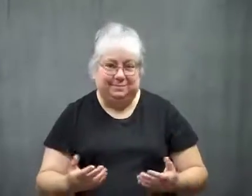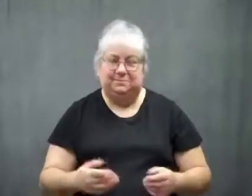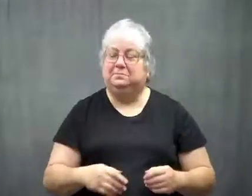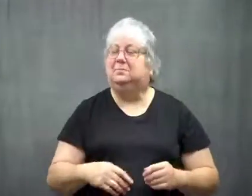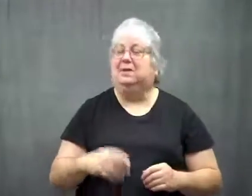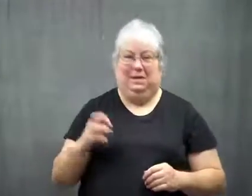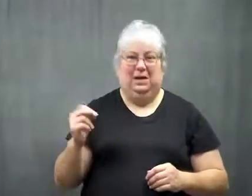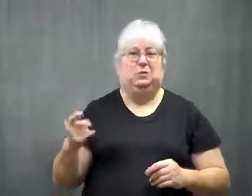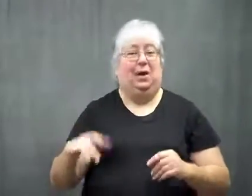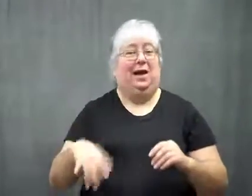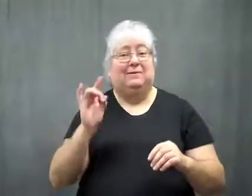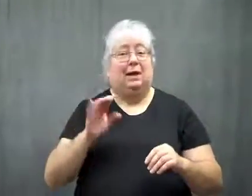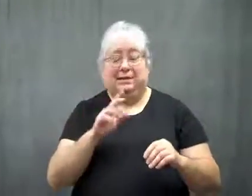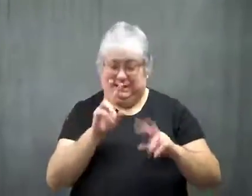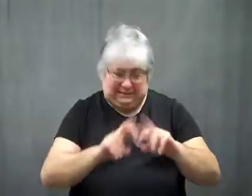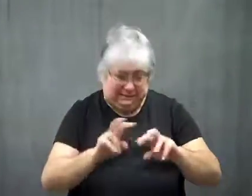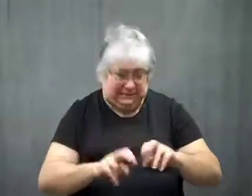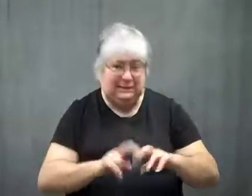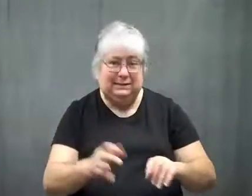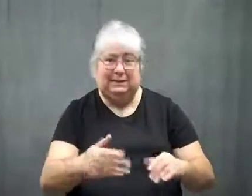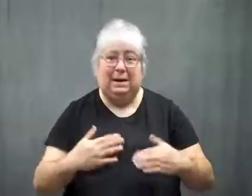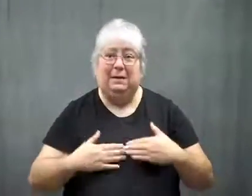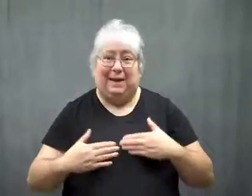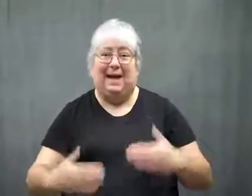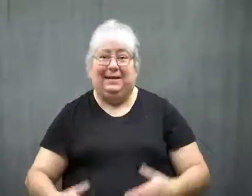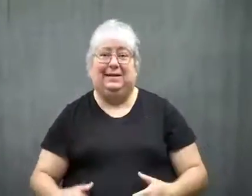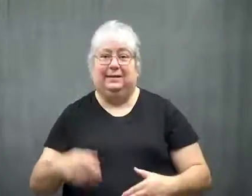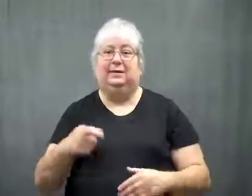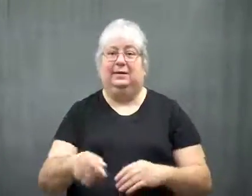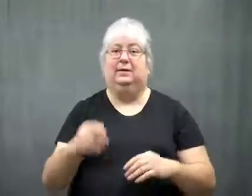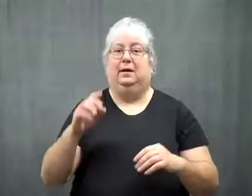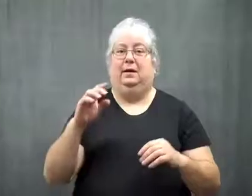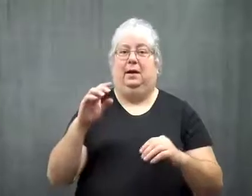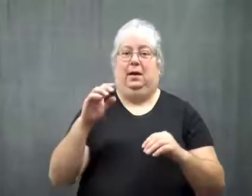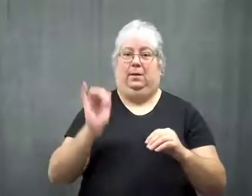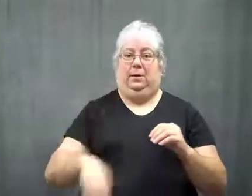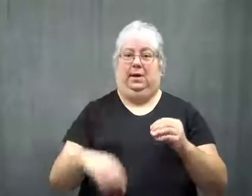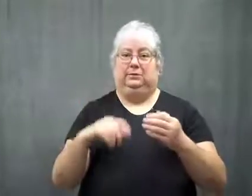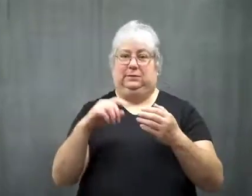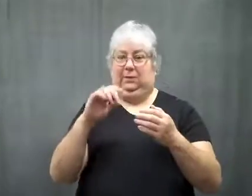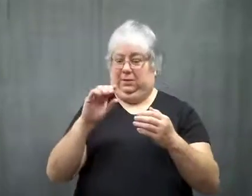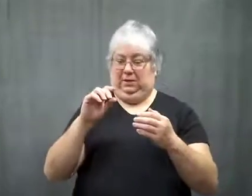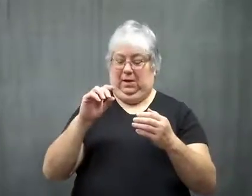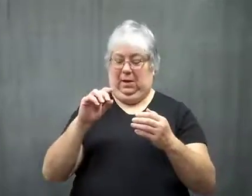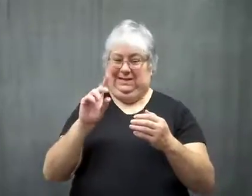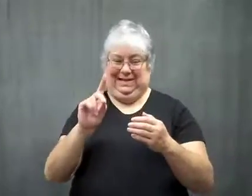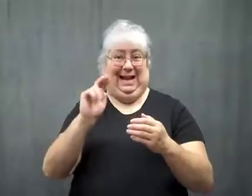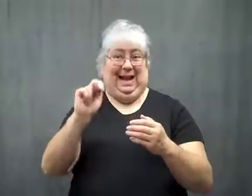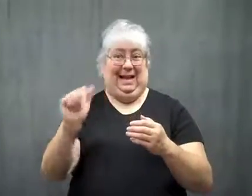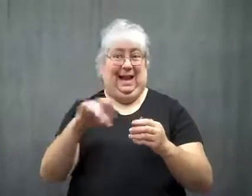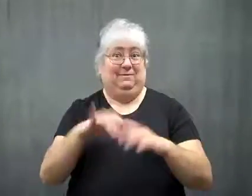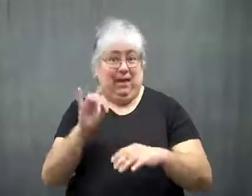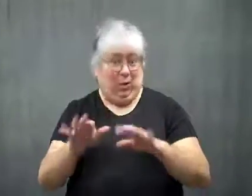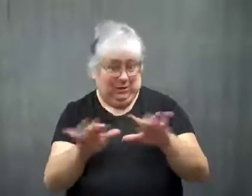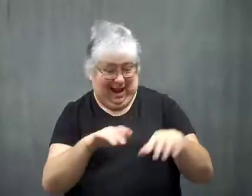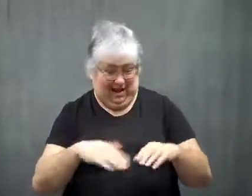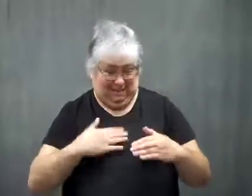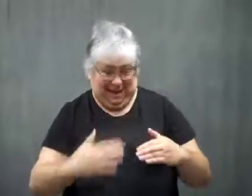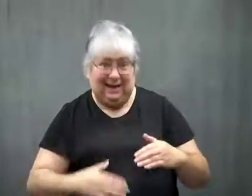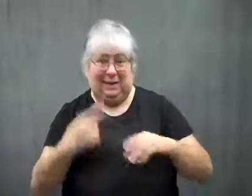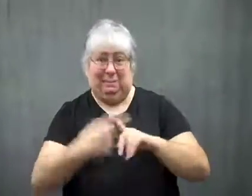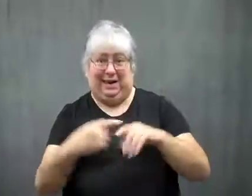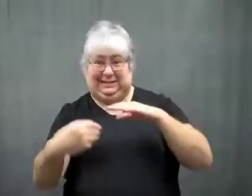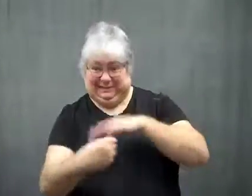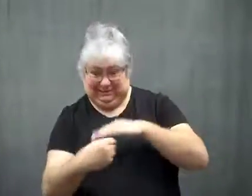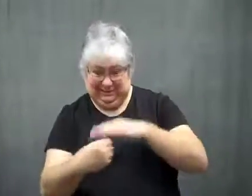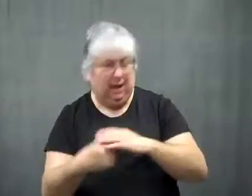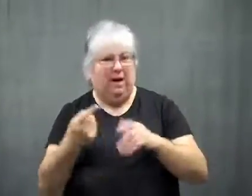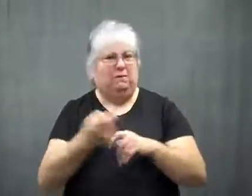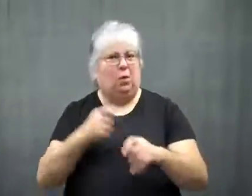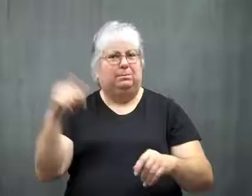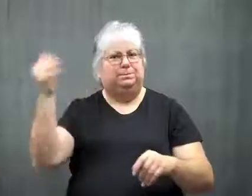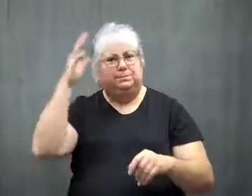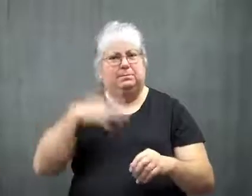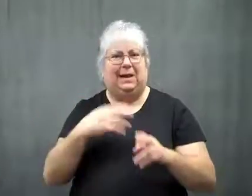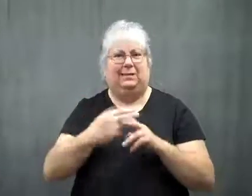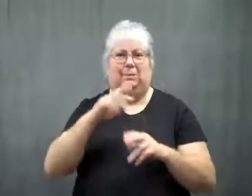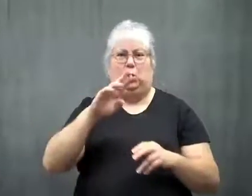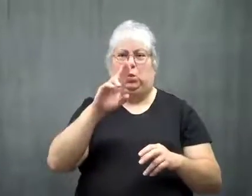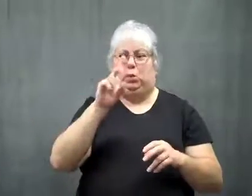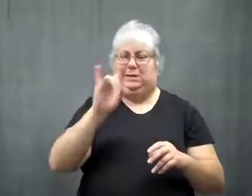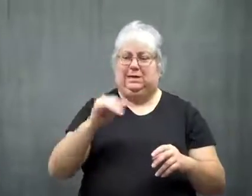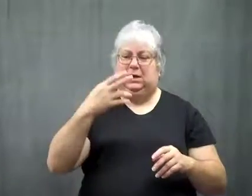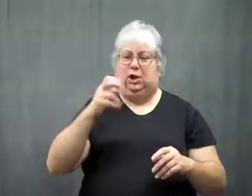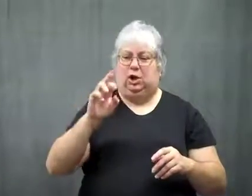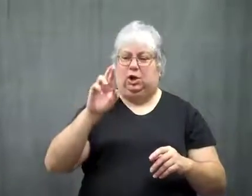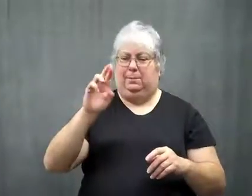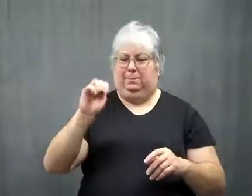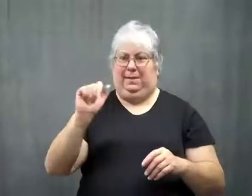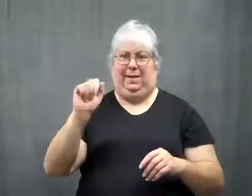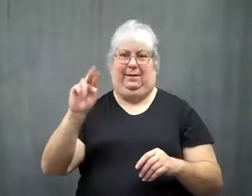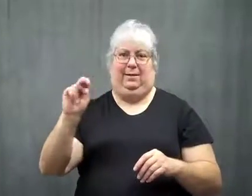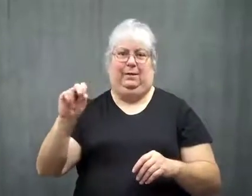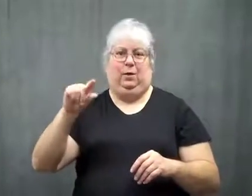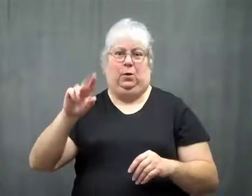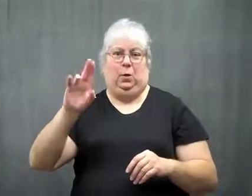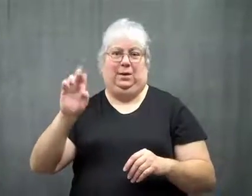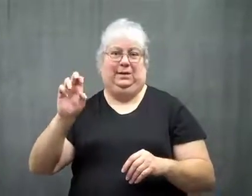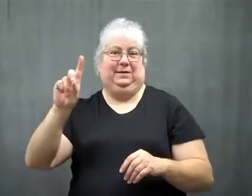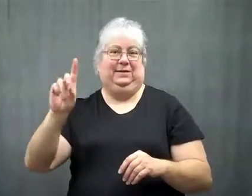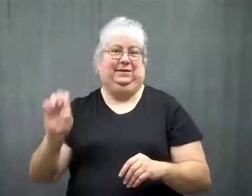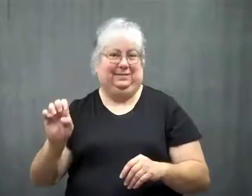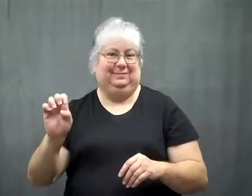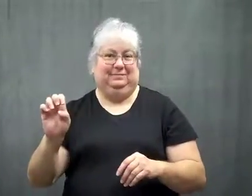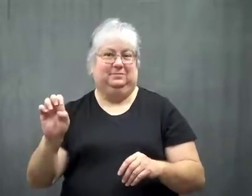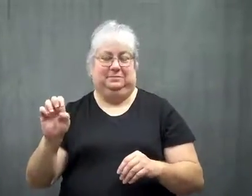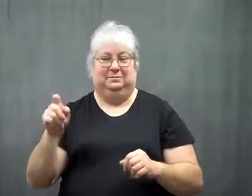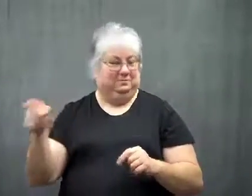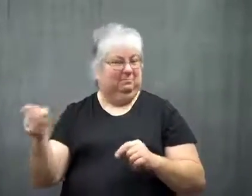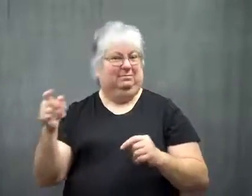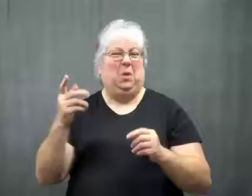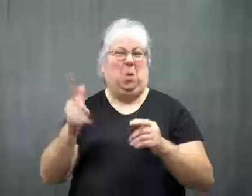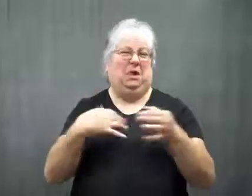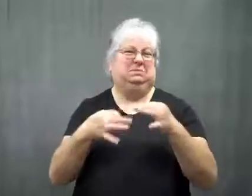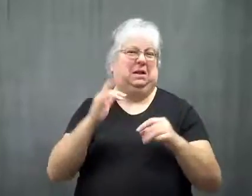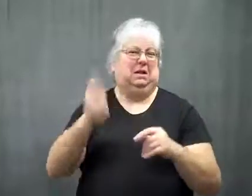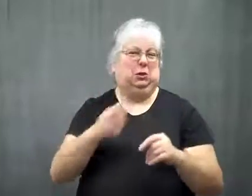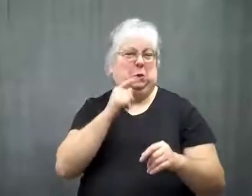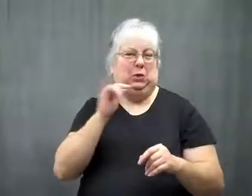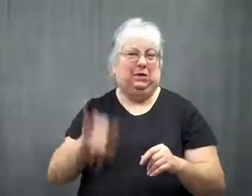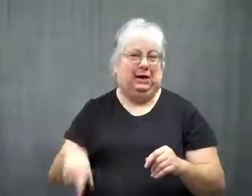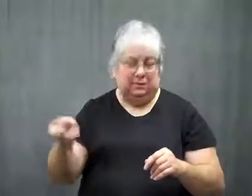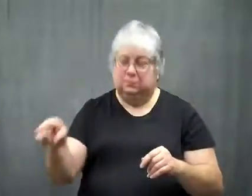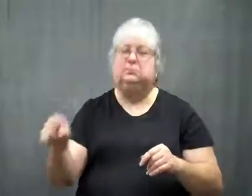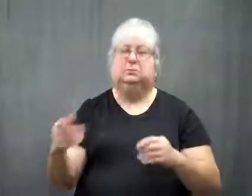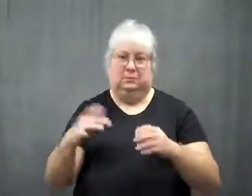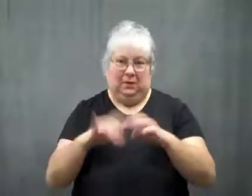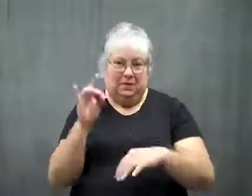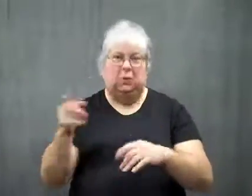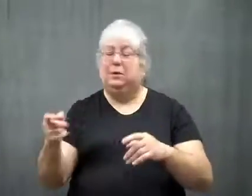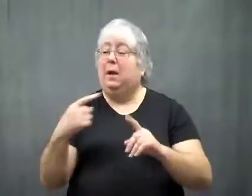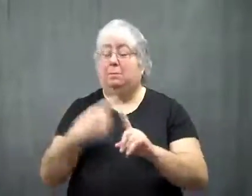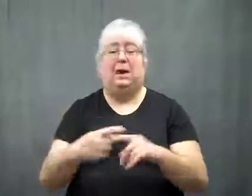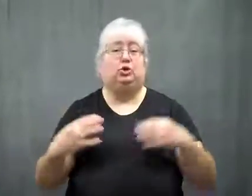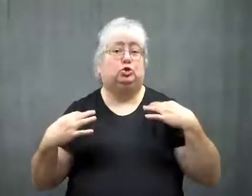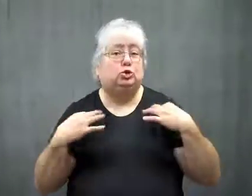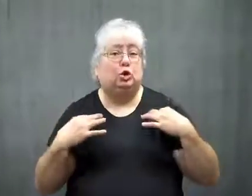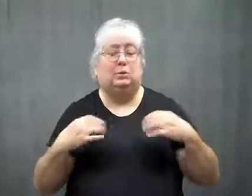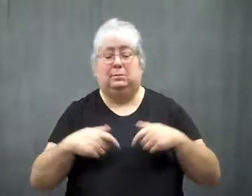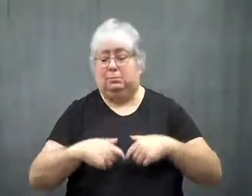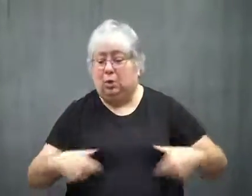DNA found on and inside the body belonged to Rudy Hermann Guede.